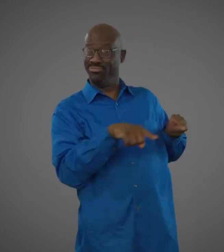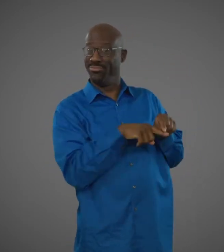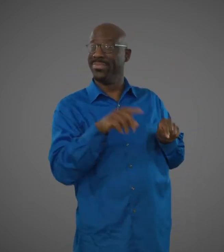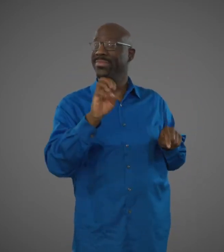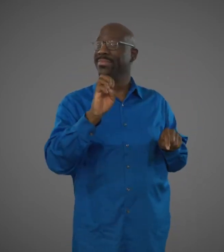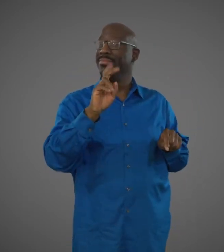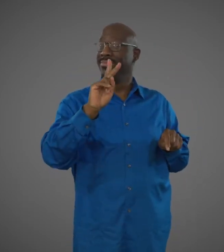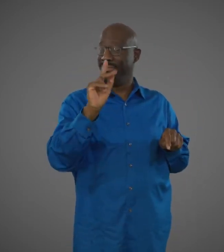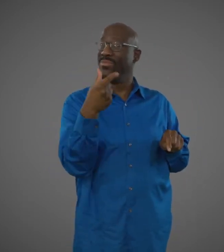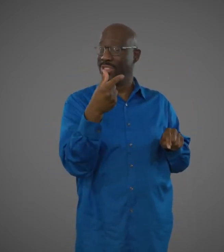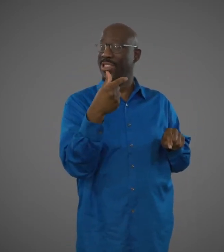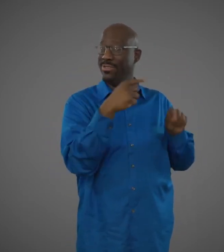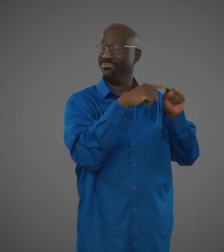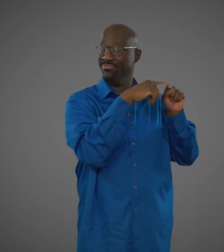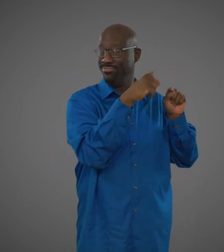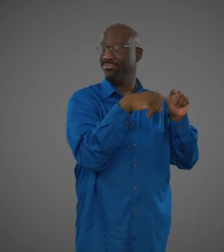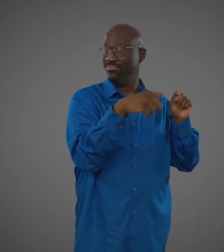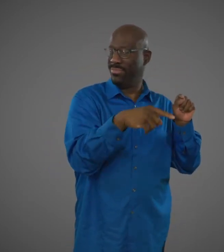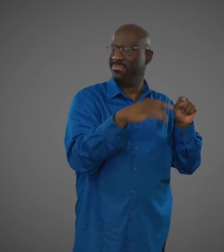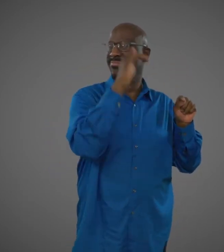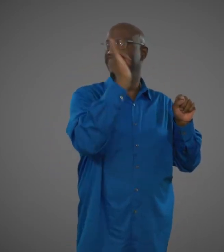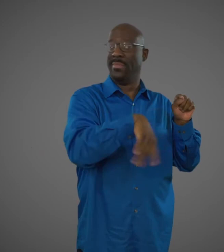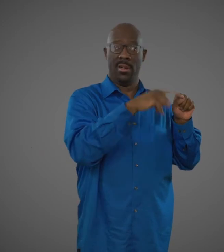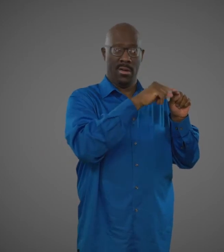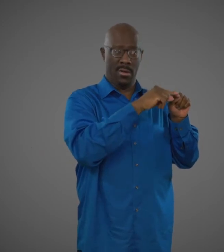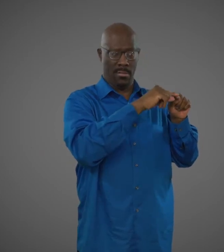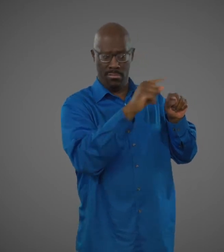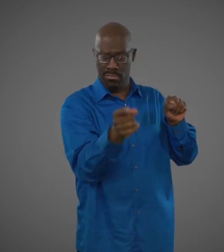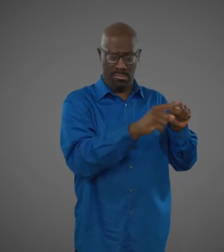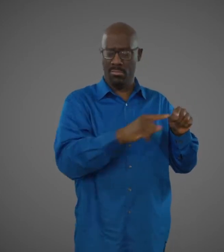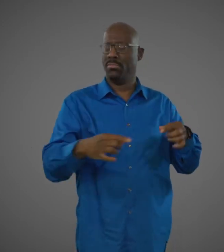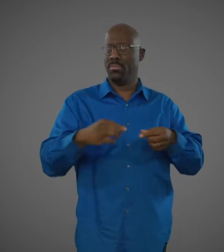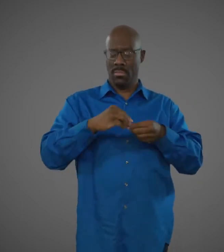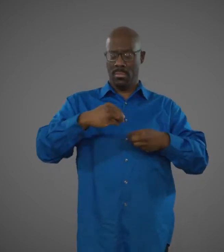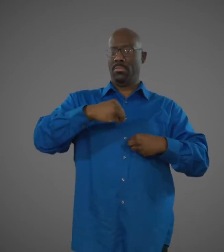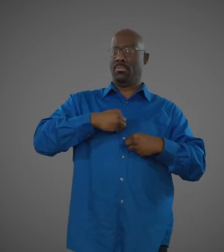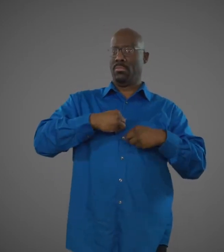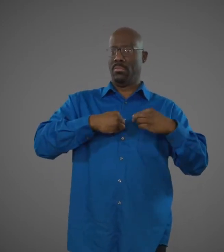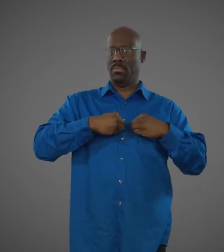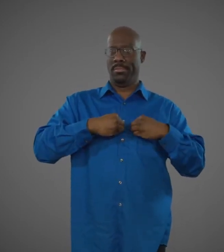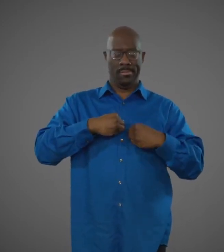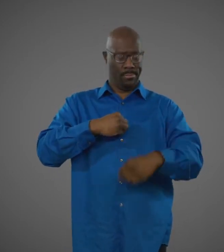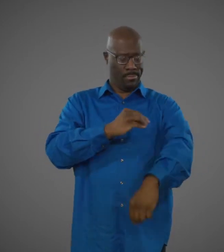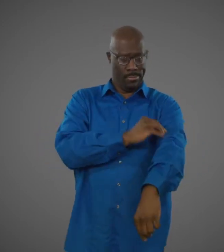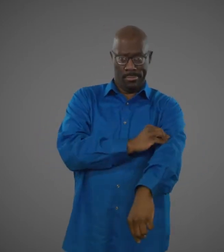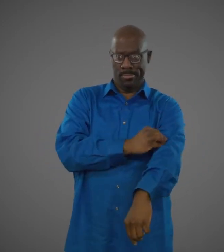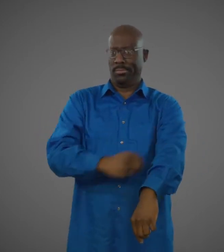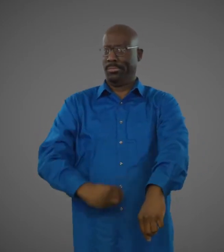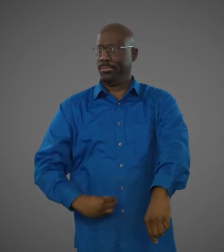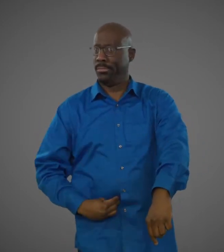The doctor may decide to do an EKG test to provide a graph of your heart beat pattern.